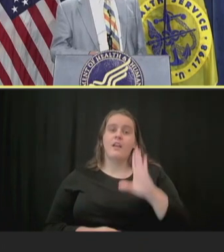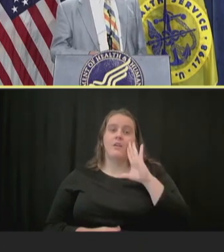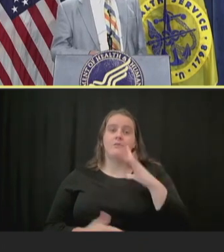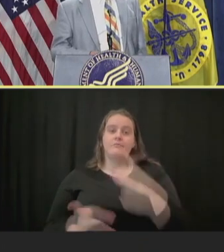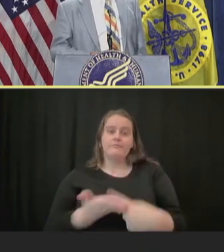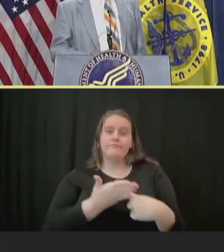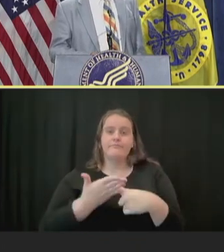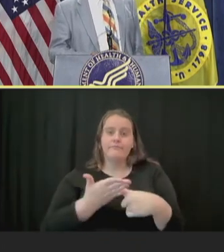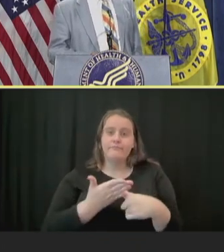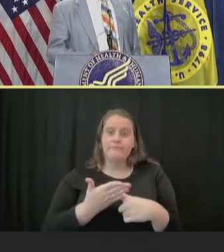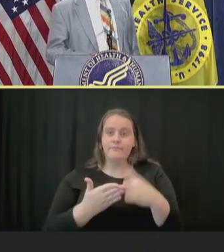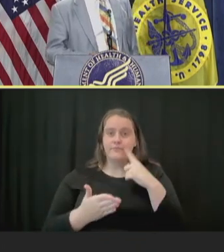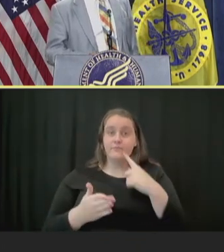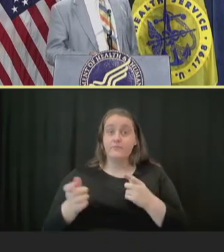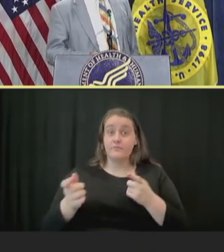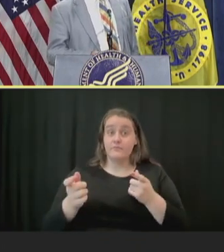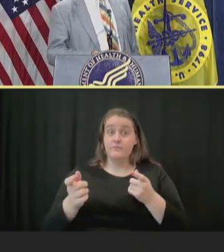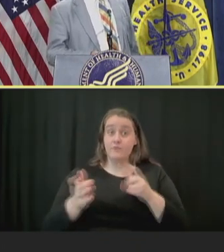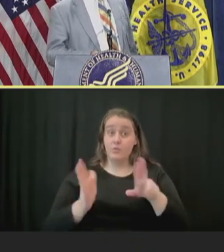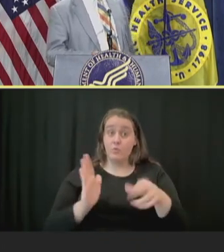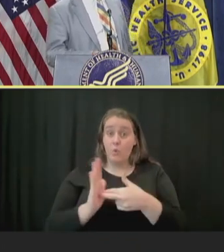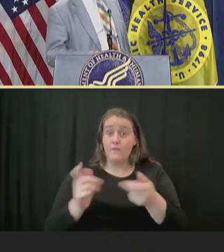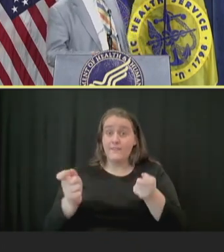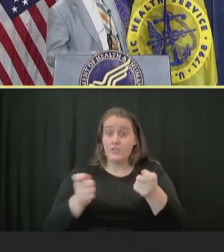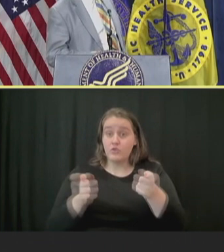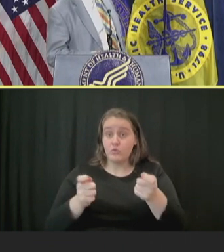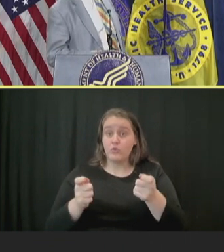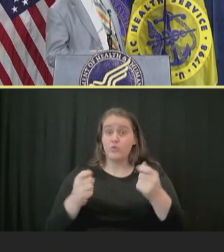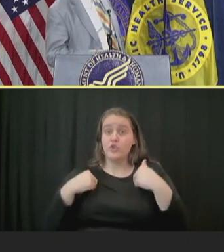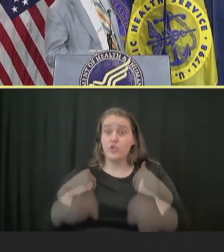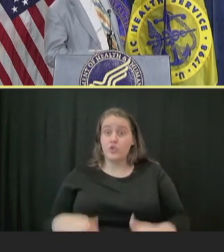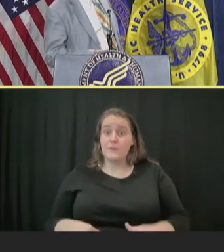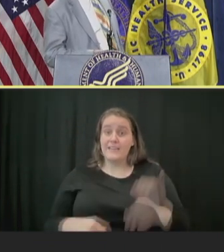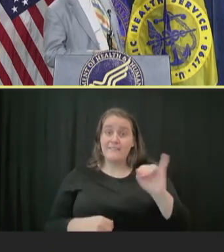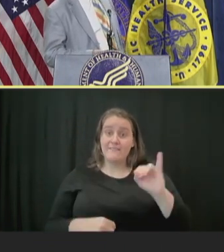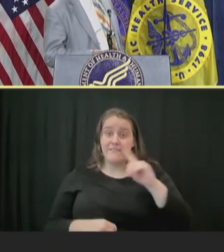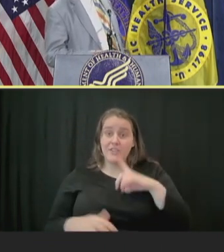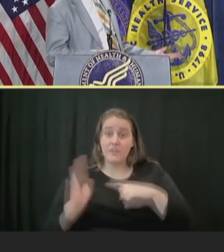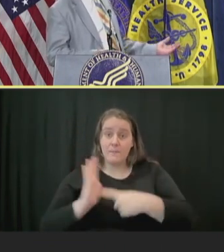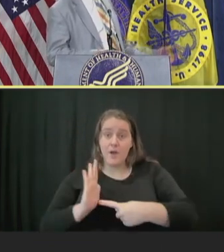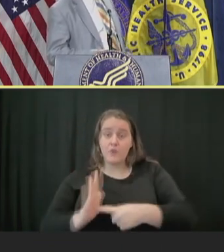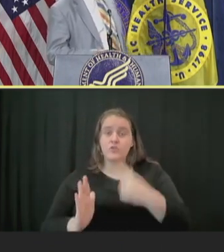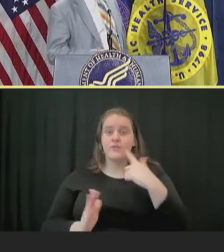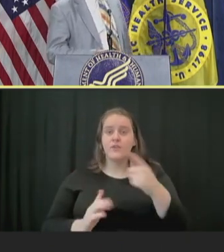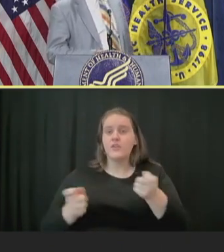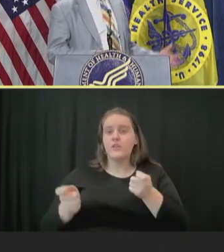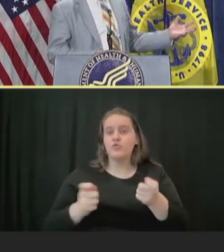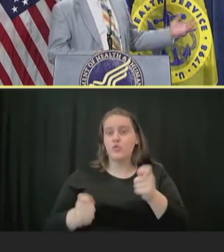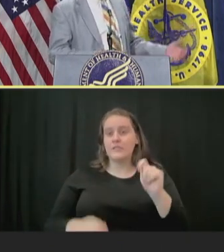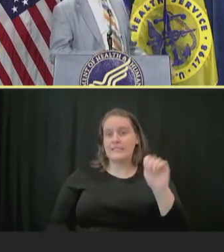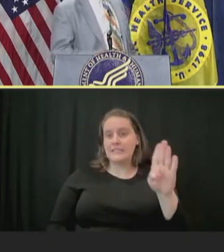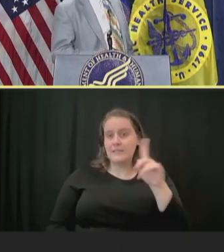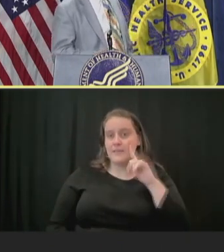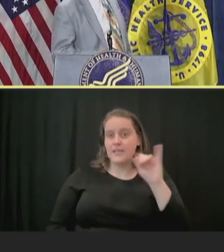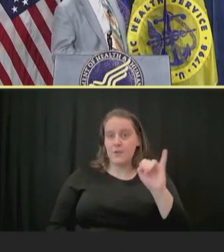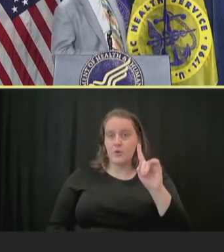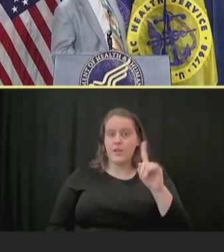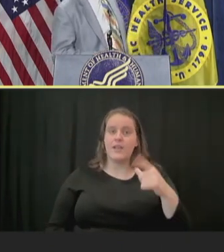infection models in studies of TB immunity. My disclosures are funded by multiple sources,